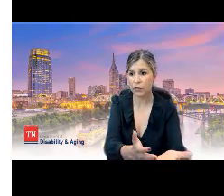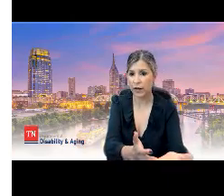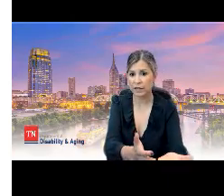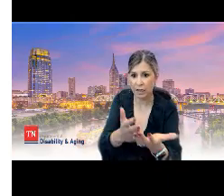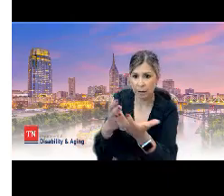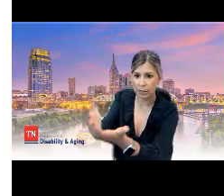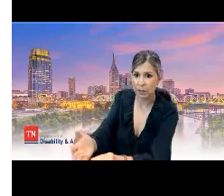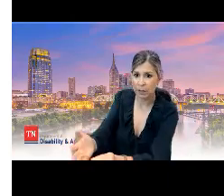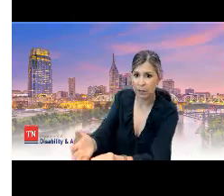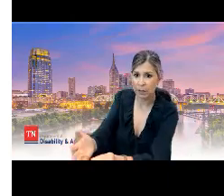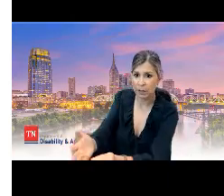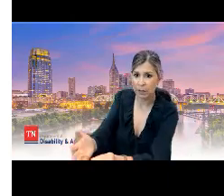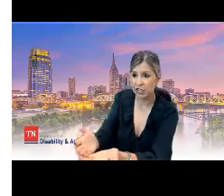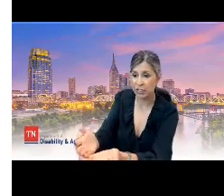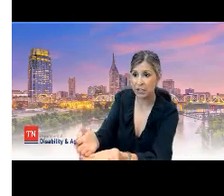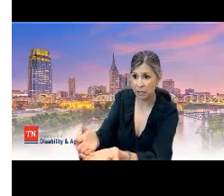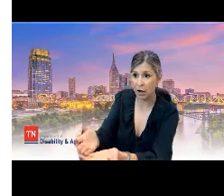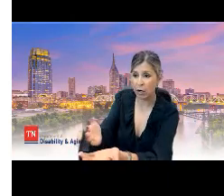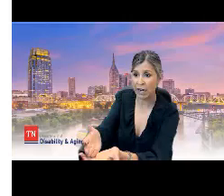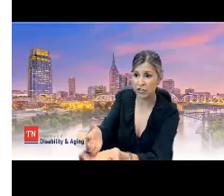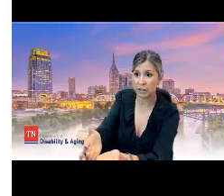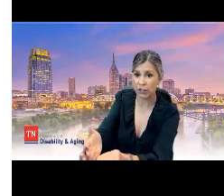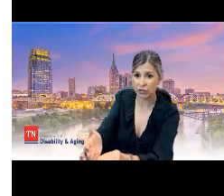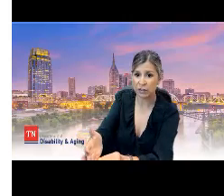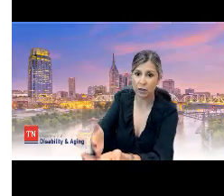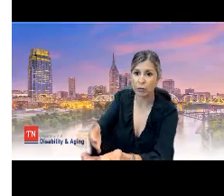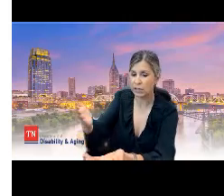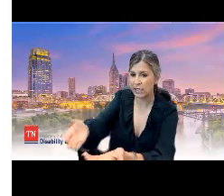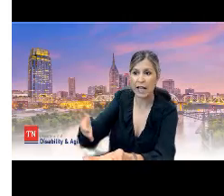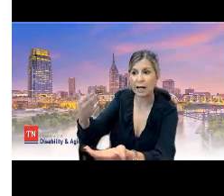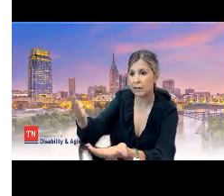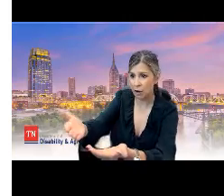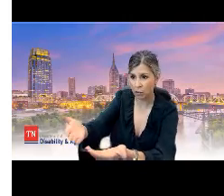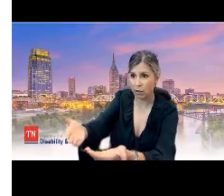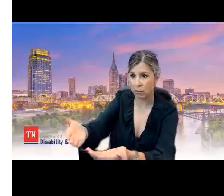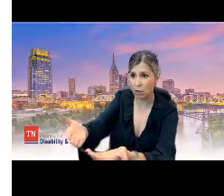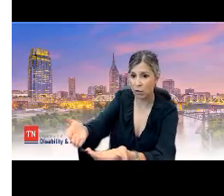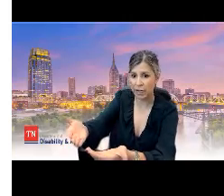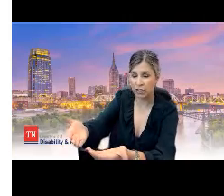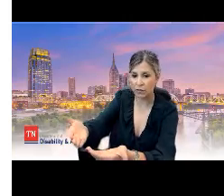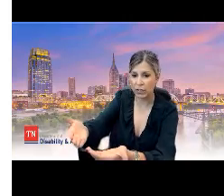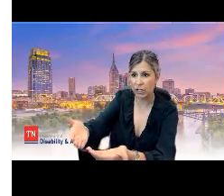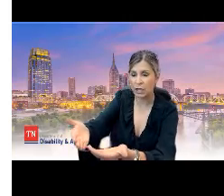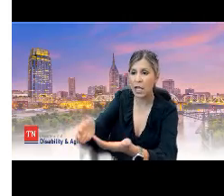Those funds come to our aging, our aging division. So TCAD, our, our, our aging division.